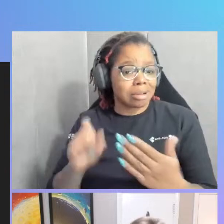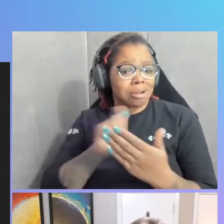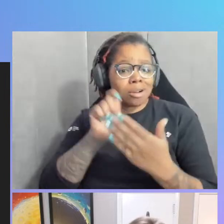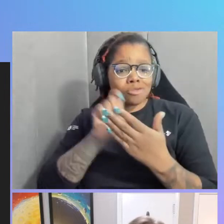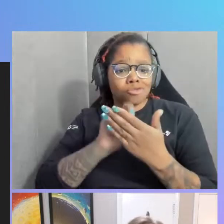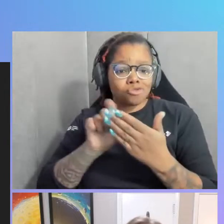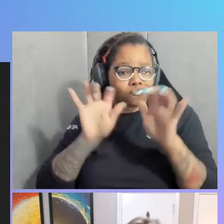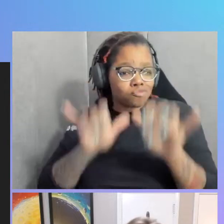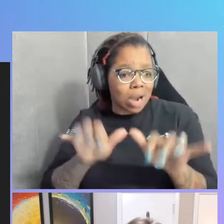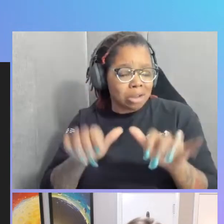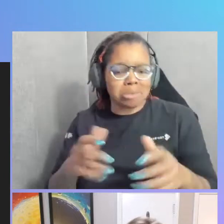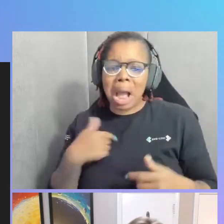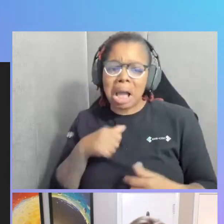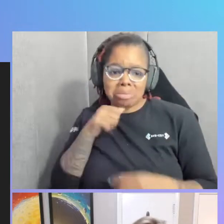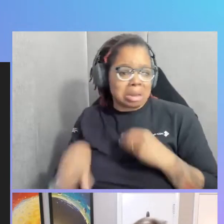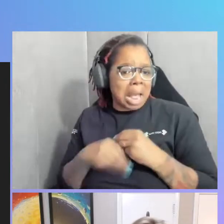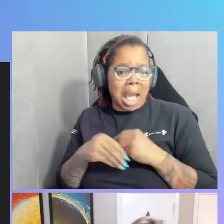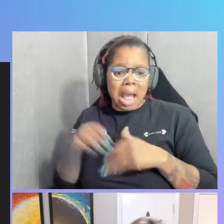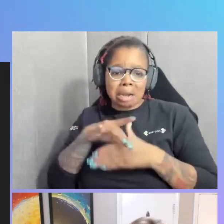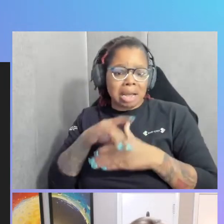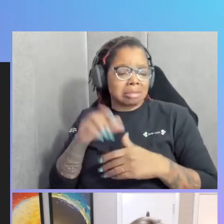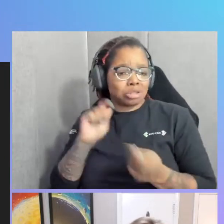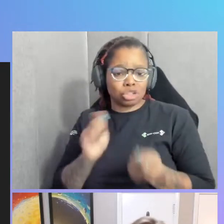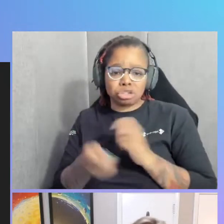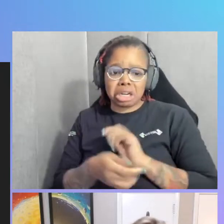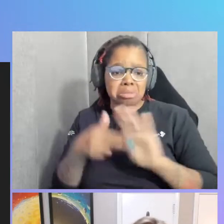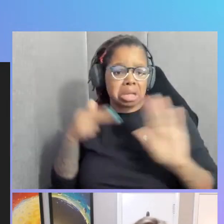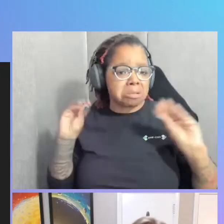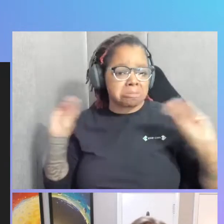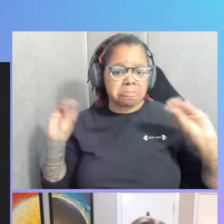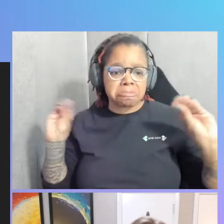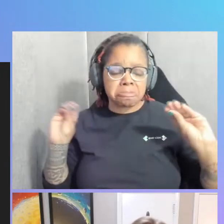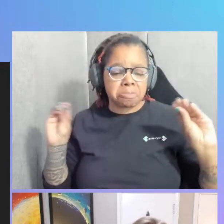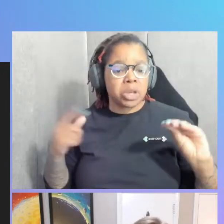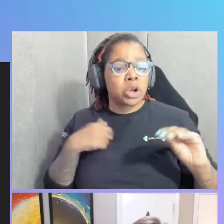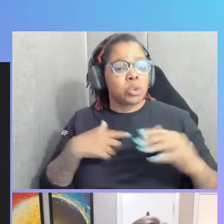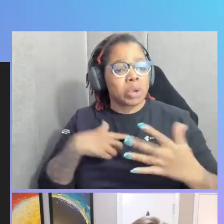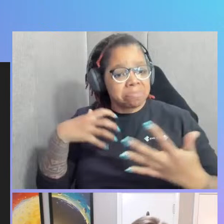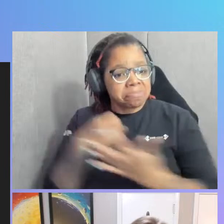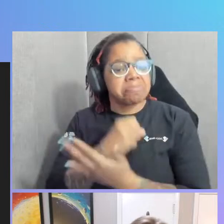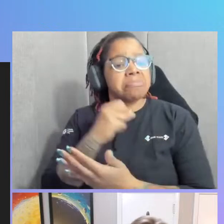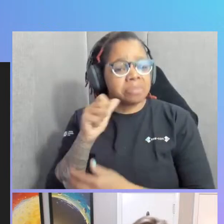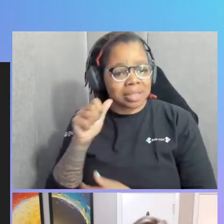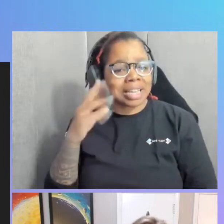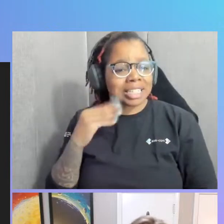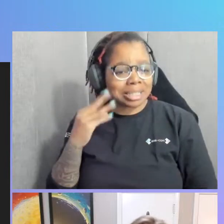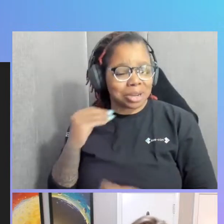any content or change the button label to make this happen. We just took advantage of the